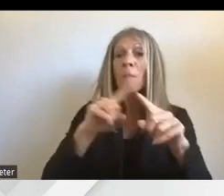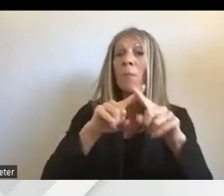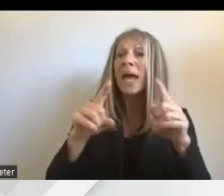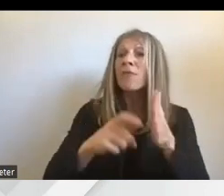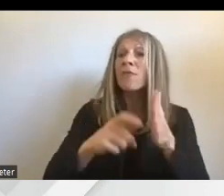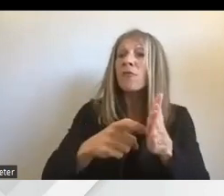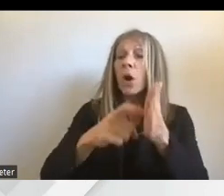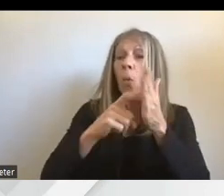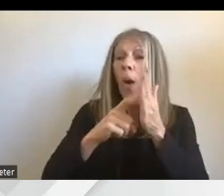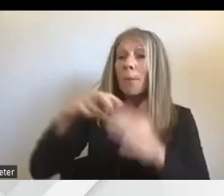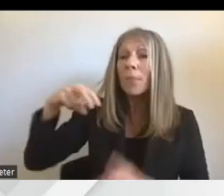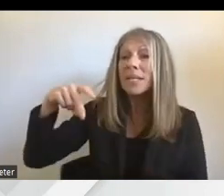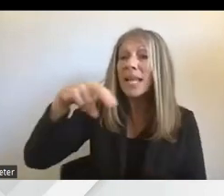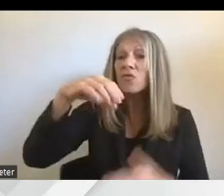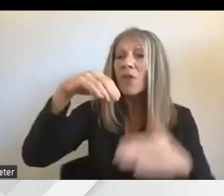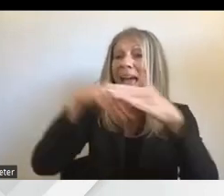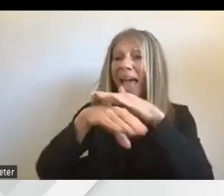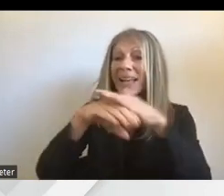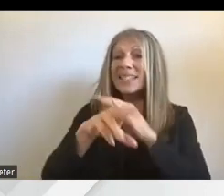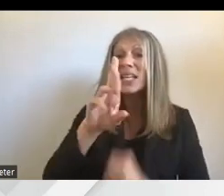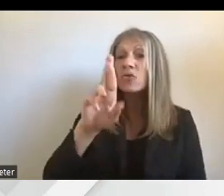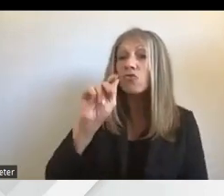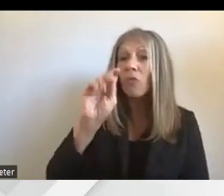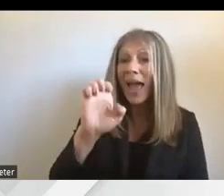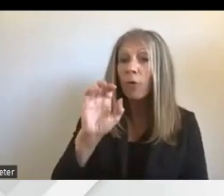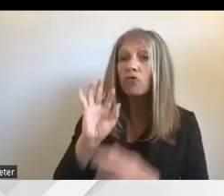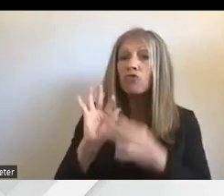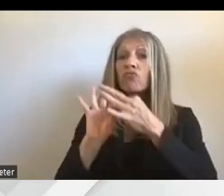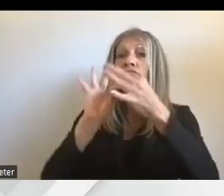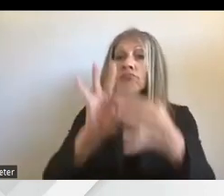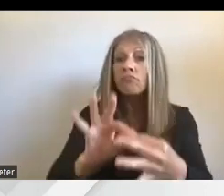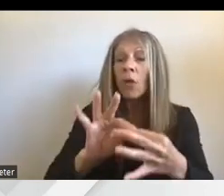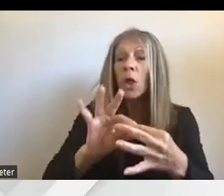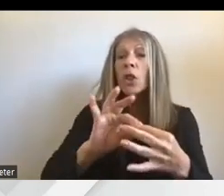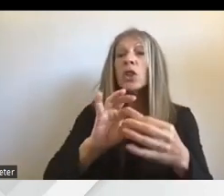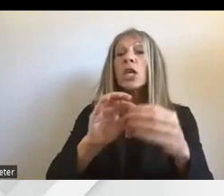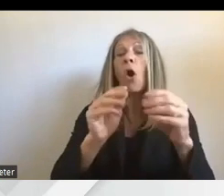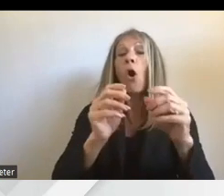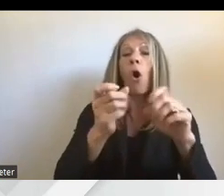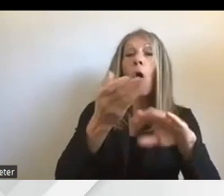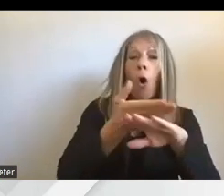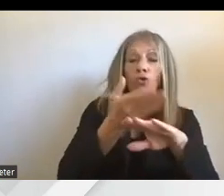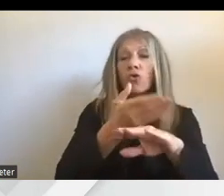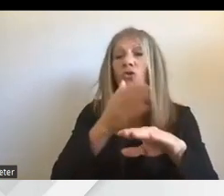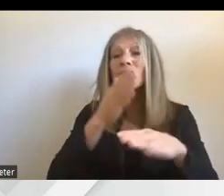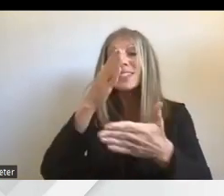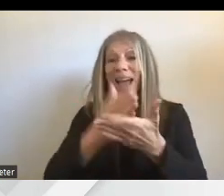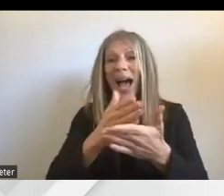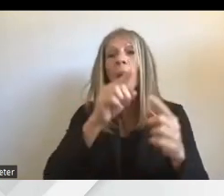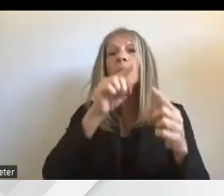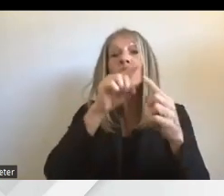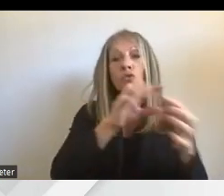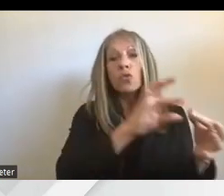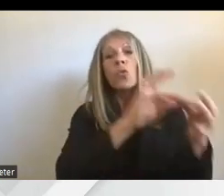require a pedestrian access route to tie the altered transit stop to the existing sidewalk.